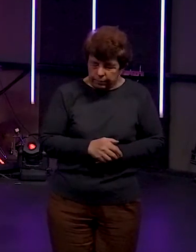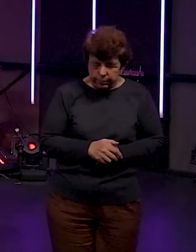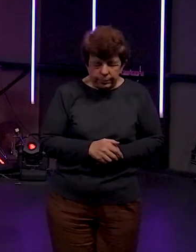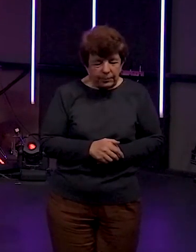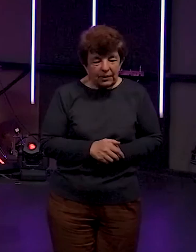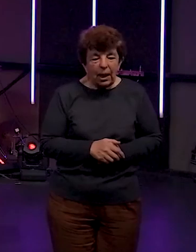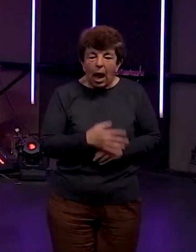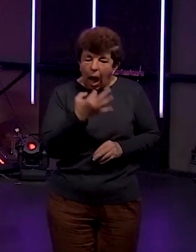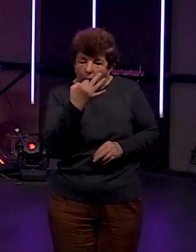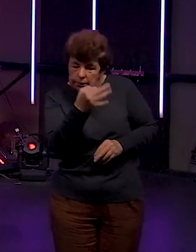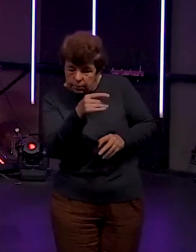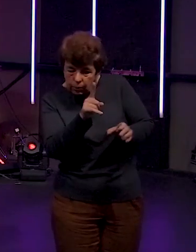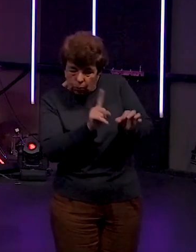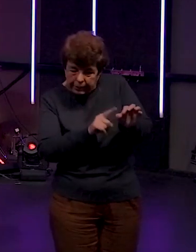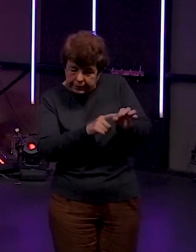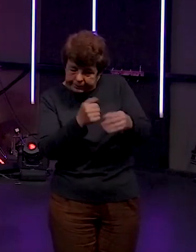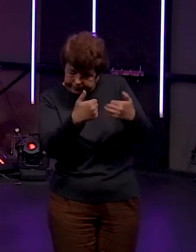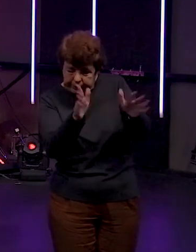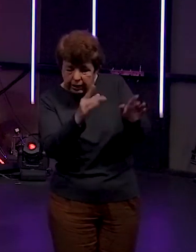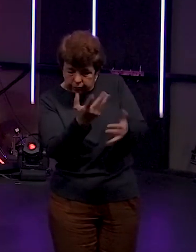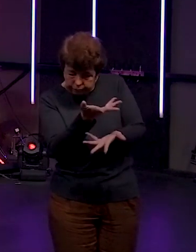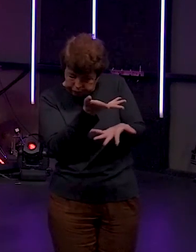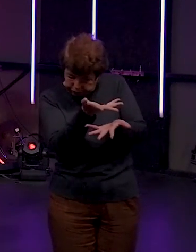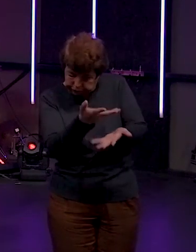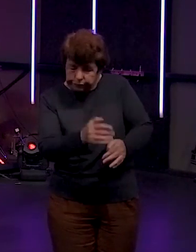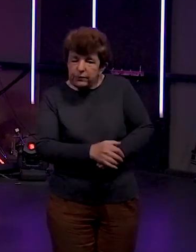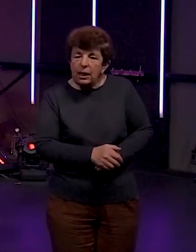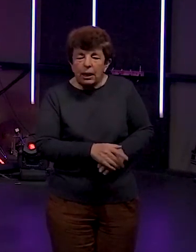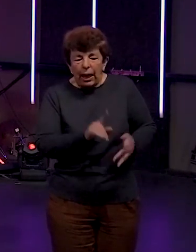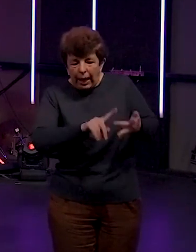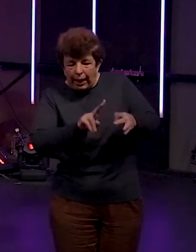this question to them just in general conversation. So if somebody tried using